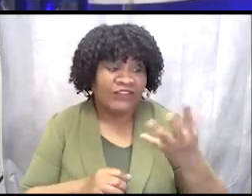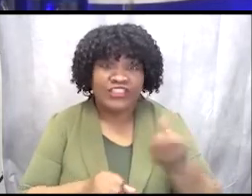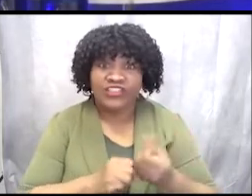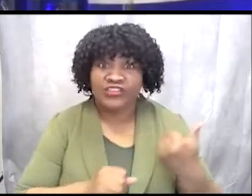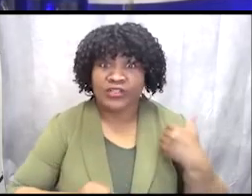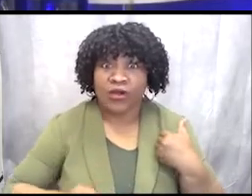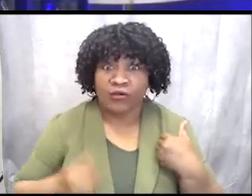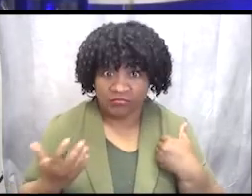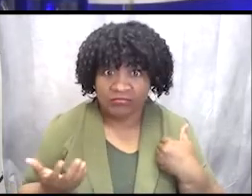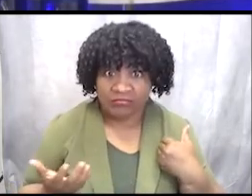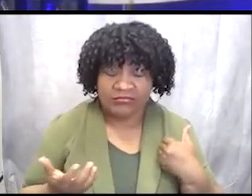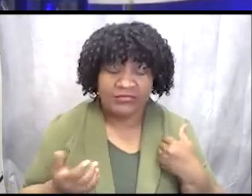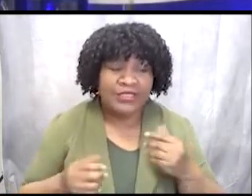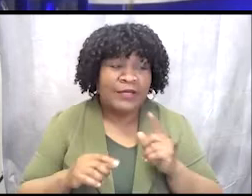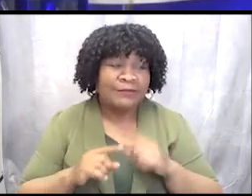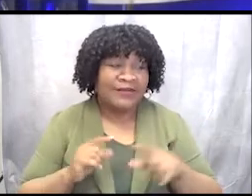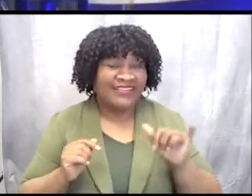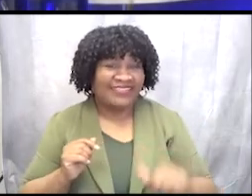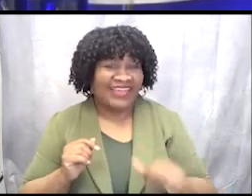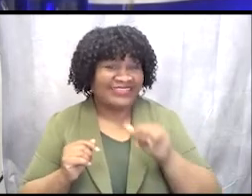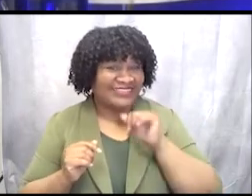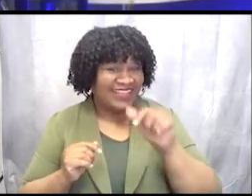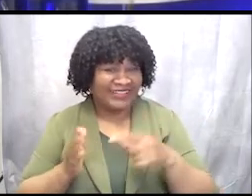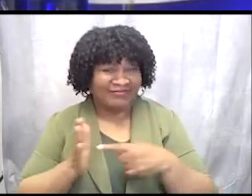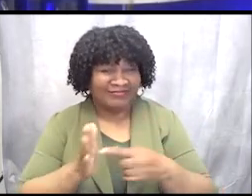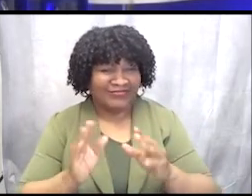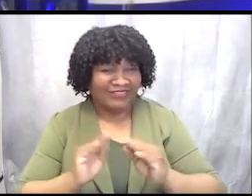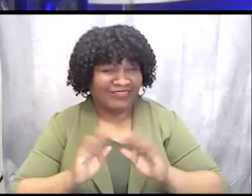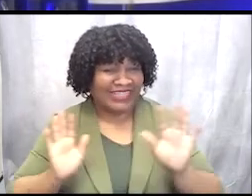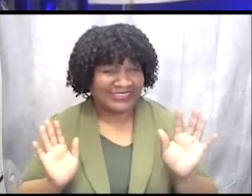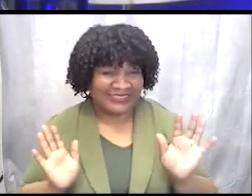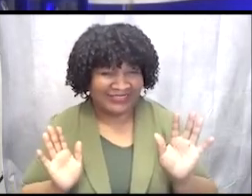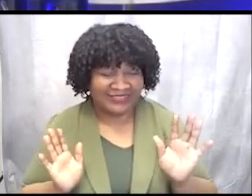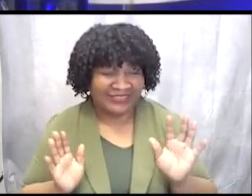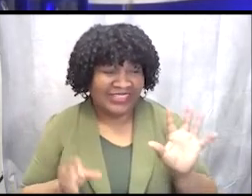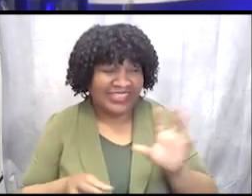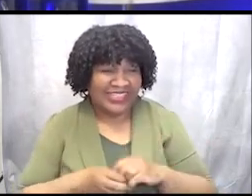However, that's really not reflected in the schools.